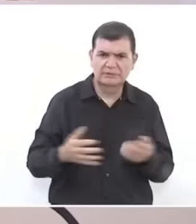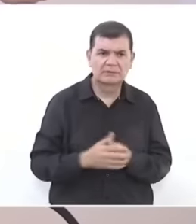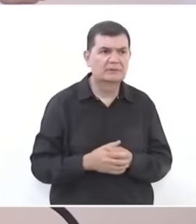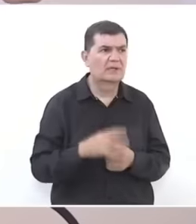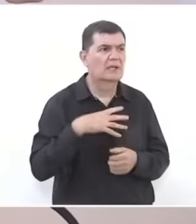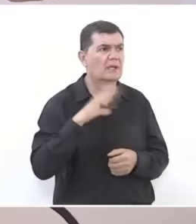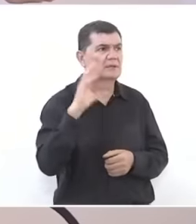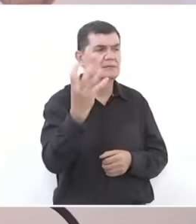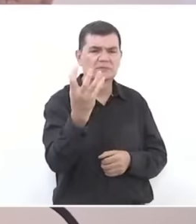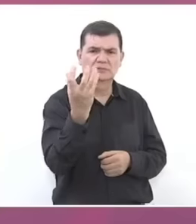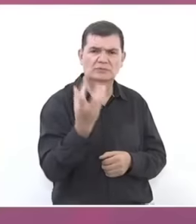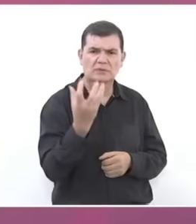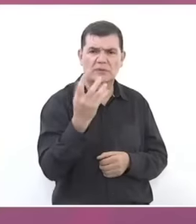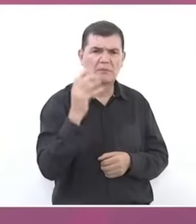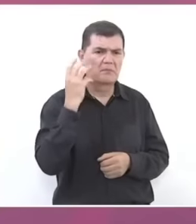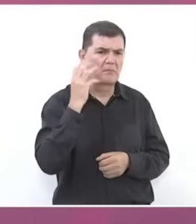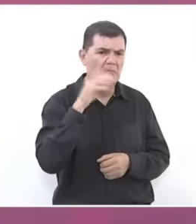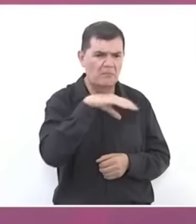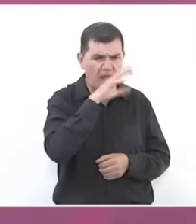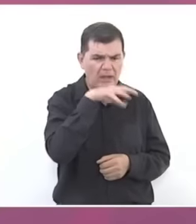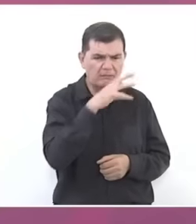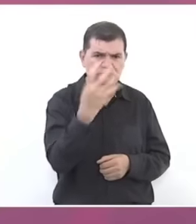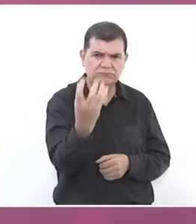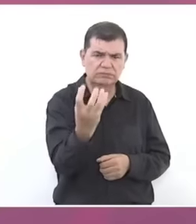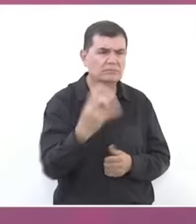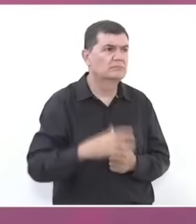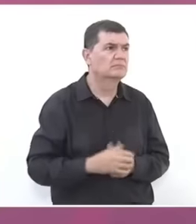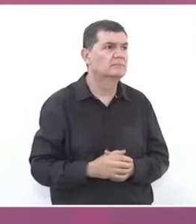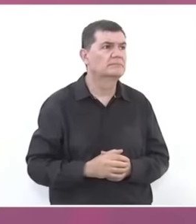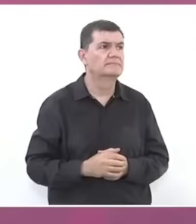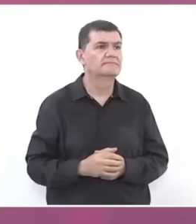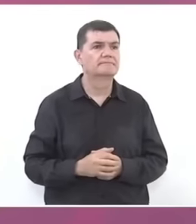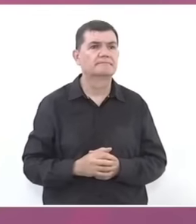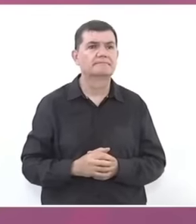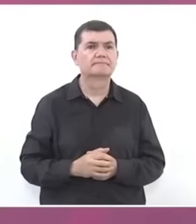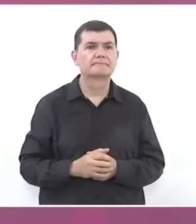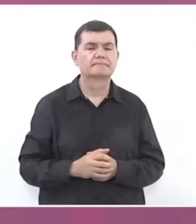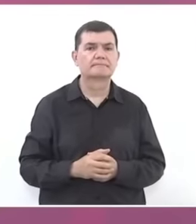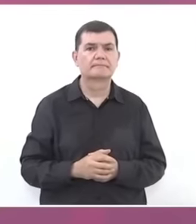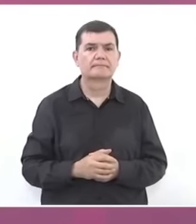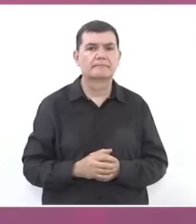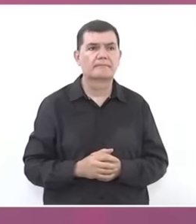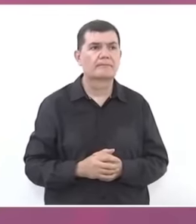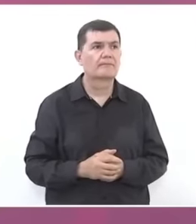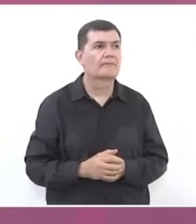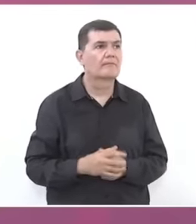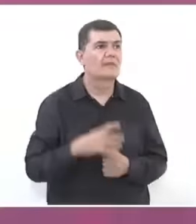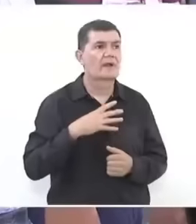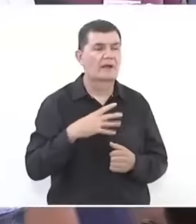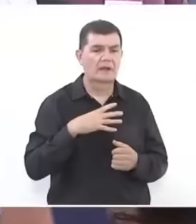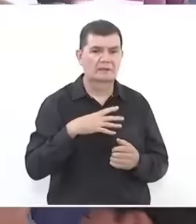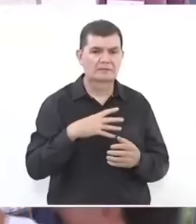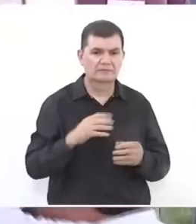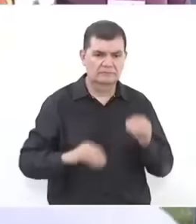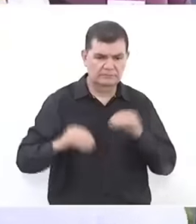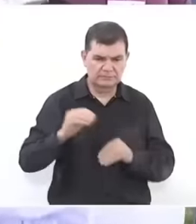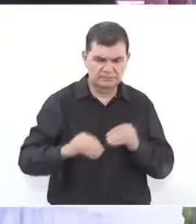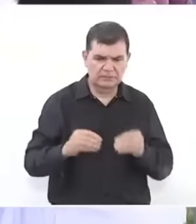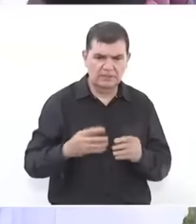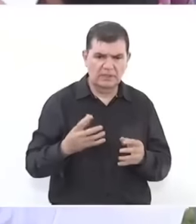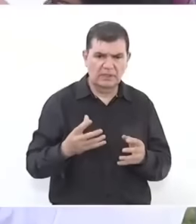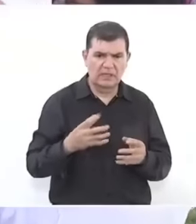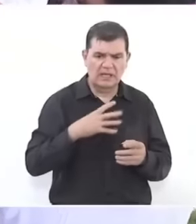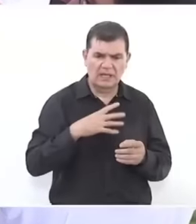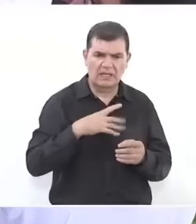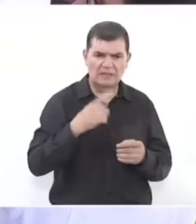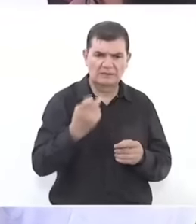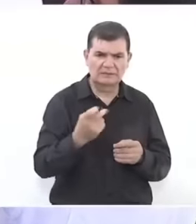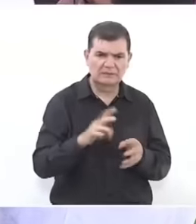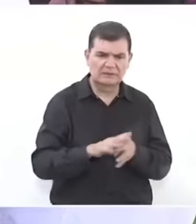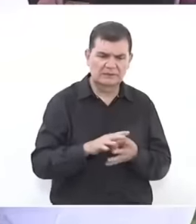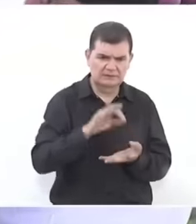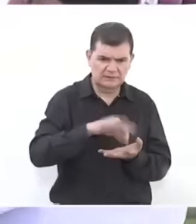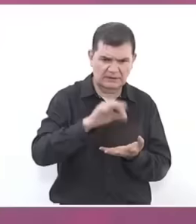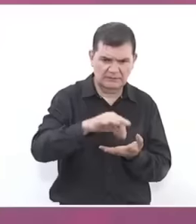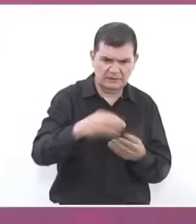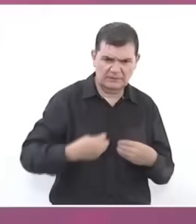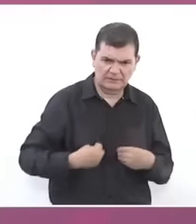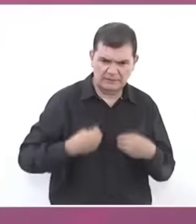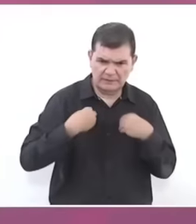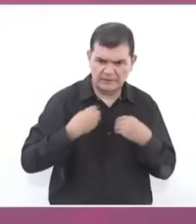those the packing house looks and has sowing life